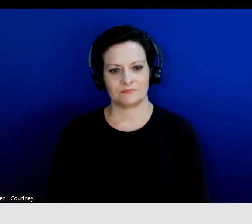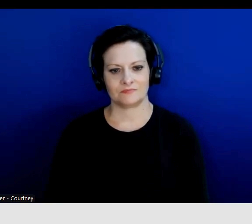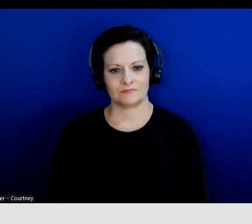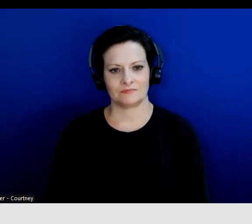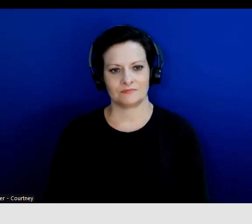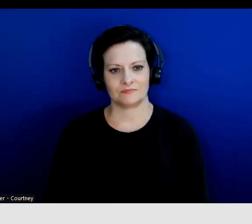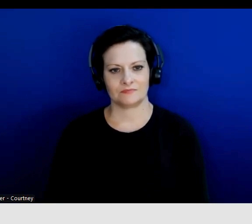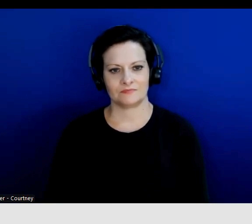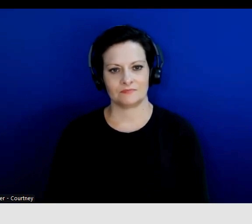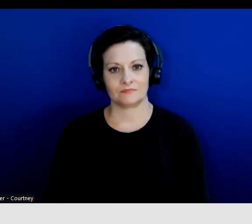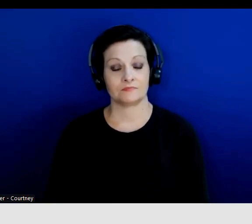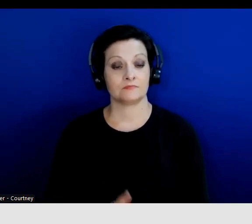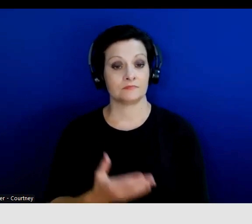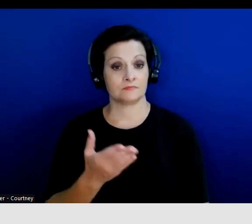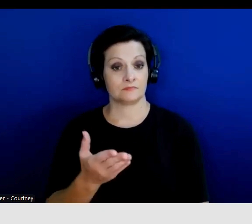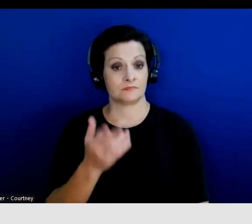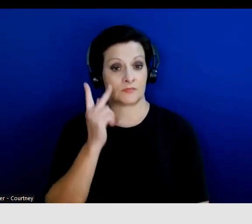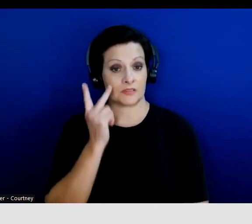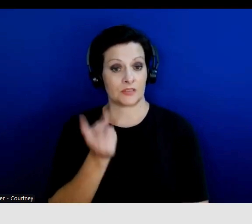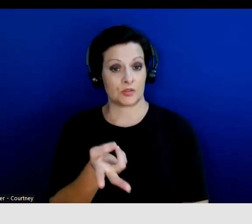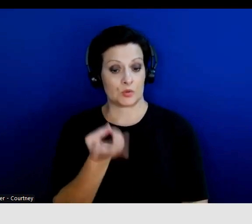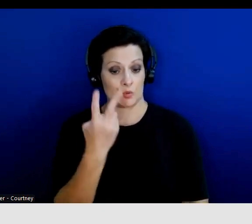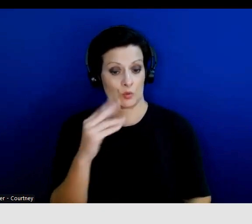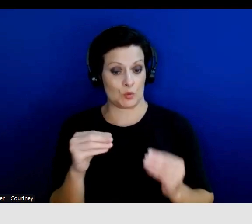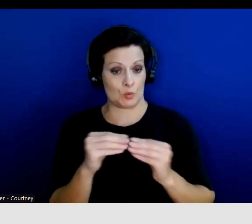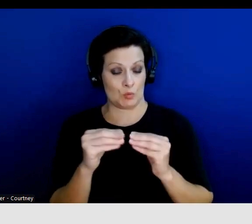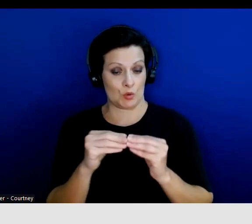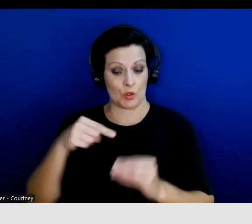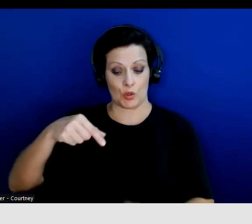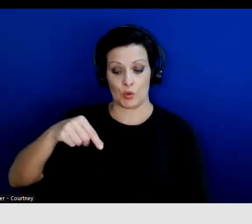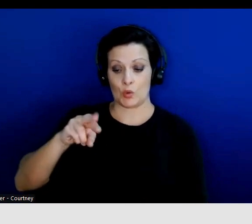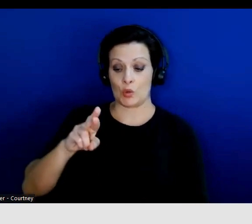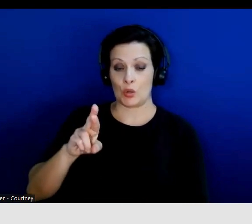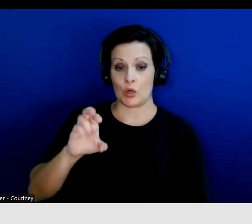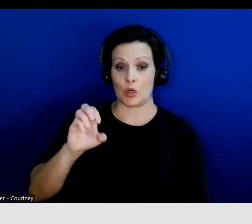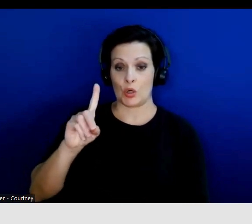On the screen, there are two additional QR codes that link directly to important